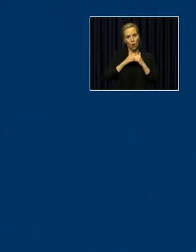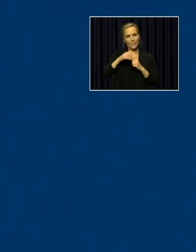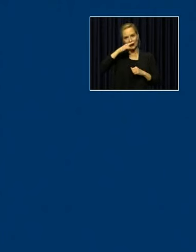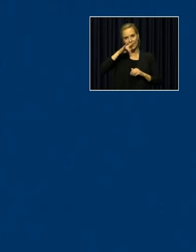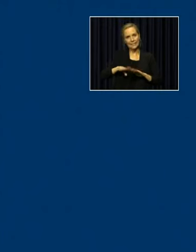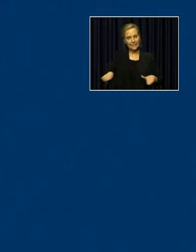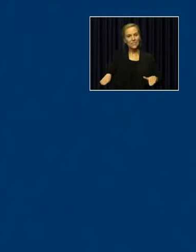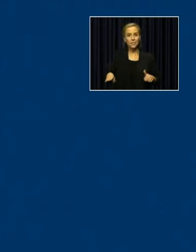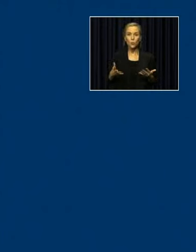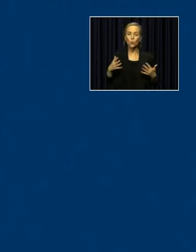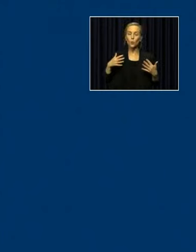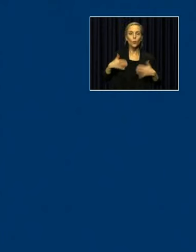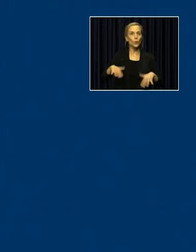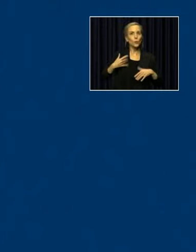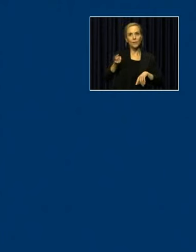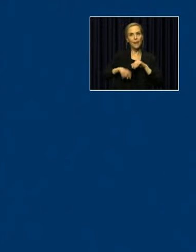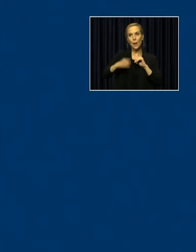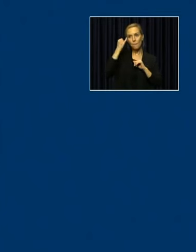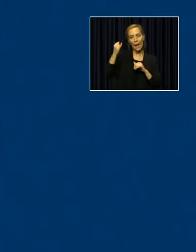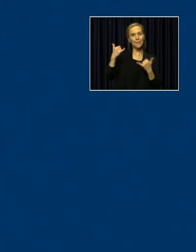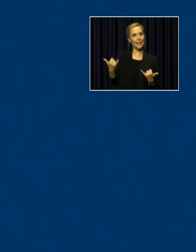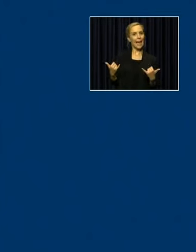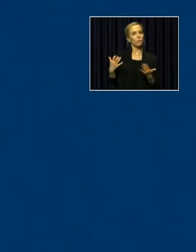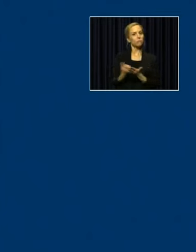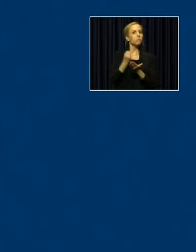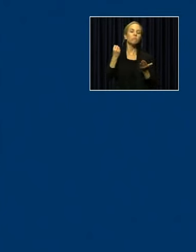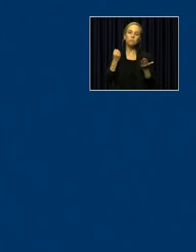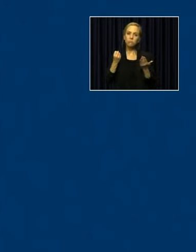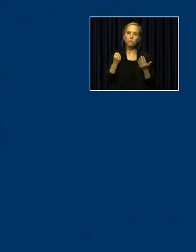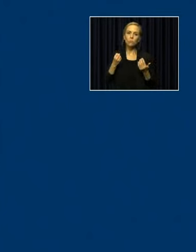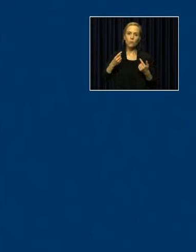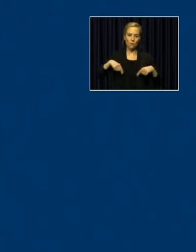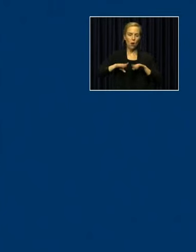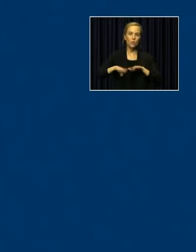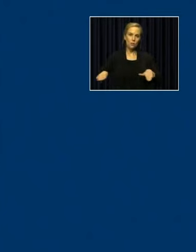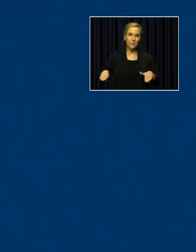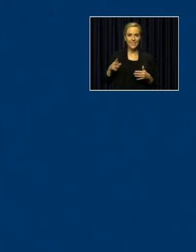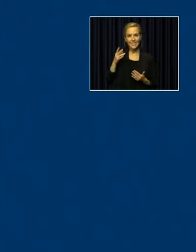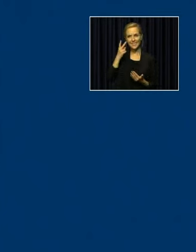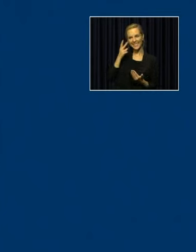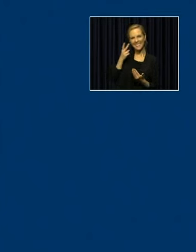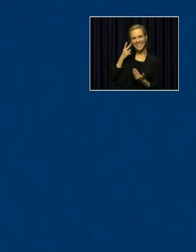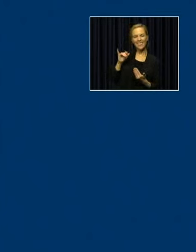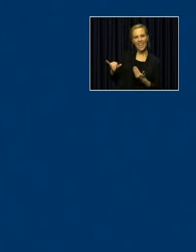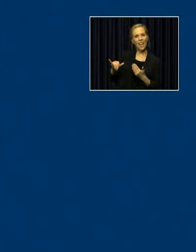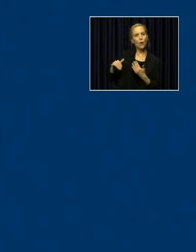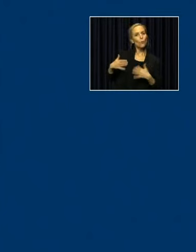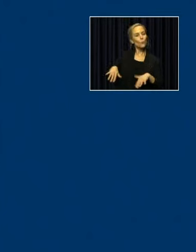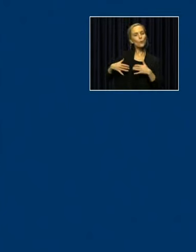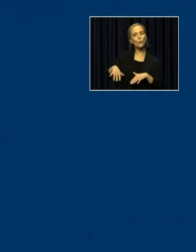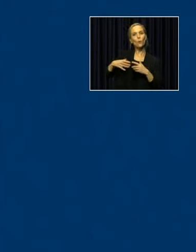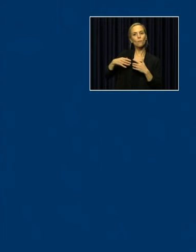ALL RIGHT. AND THIS IS IN PIKEVILLE. SAM TOOK THE TIME IN HIS DAY TO